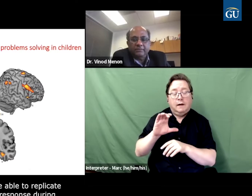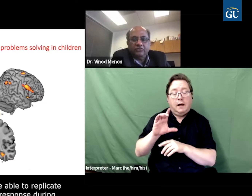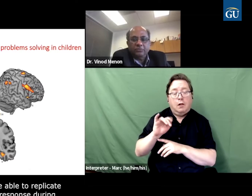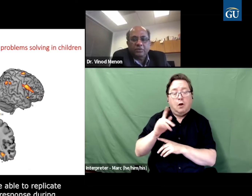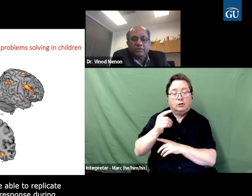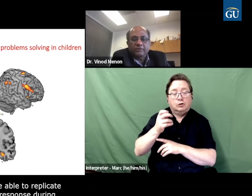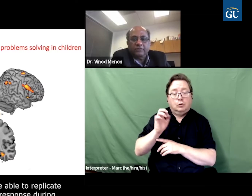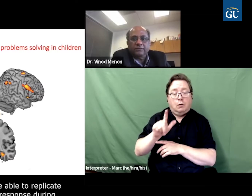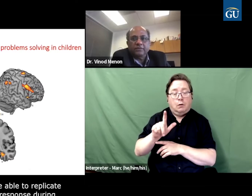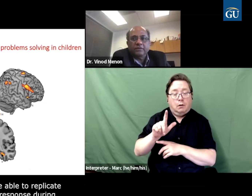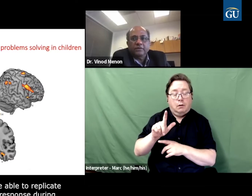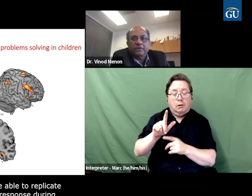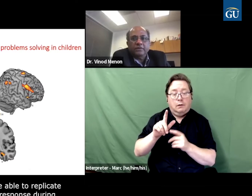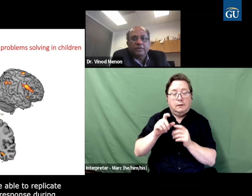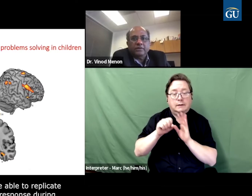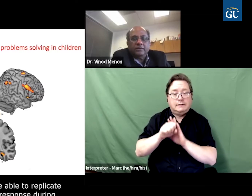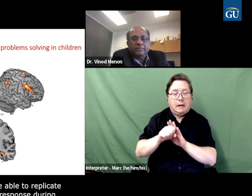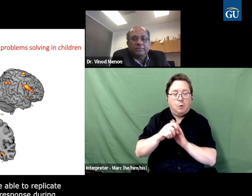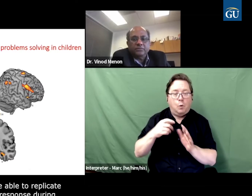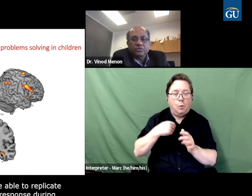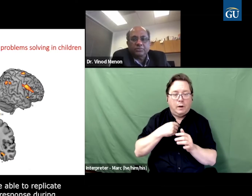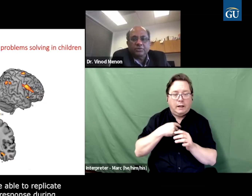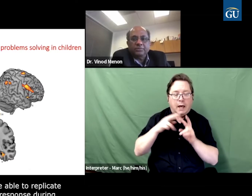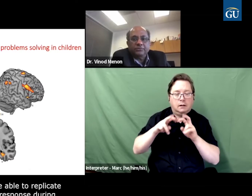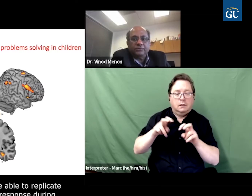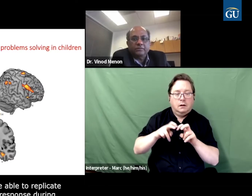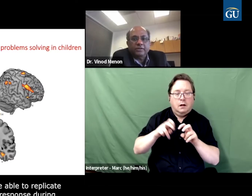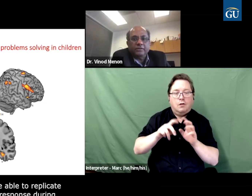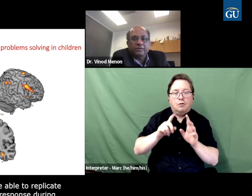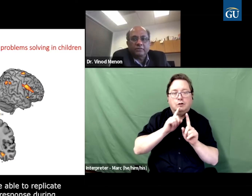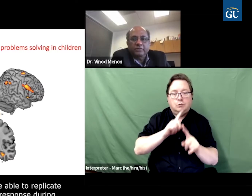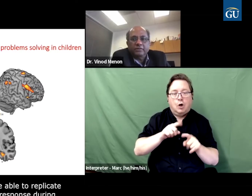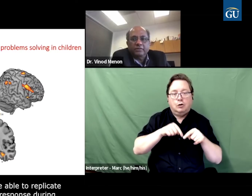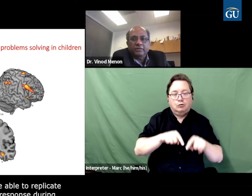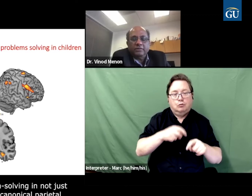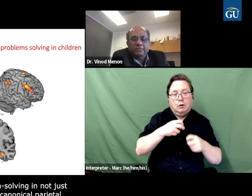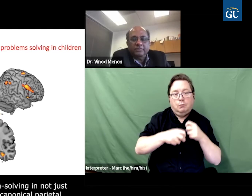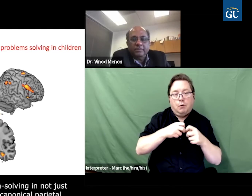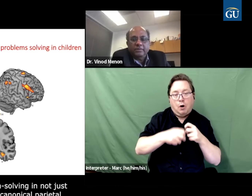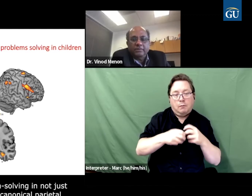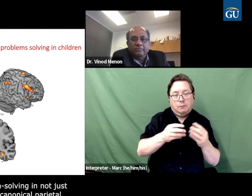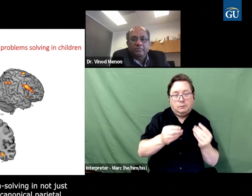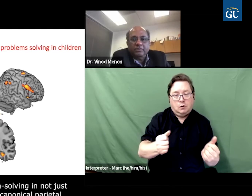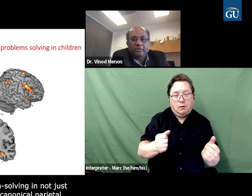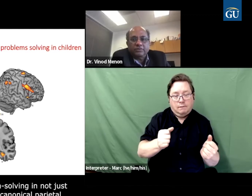replicate this response of